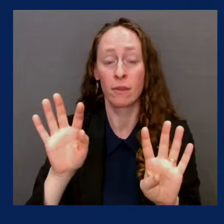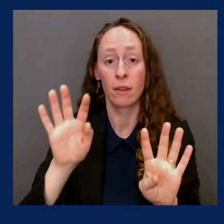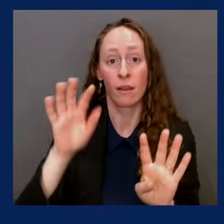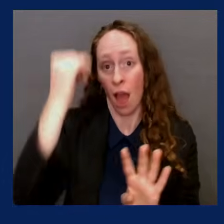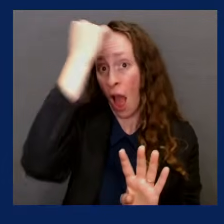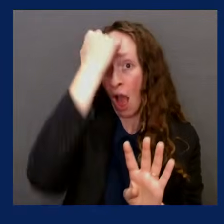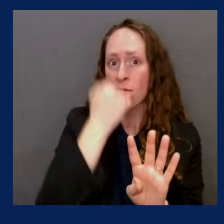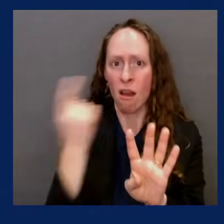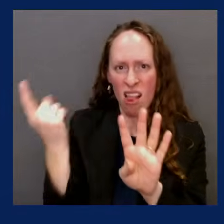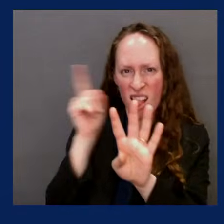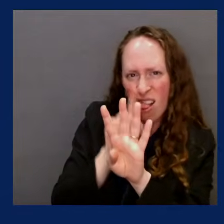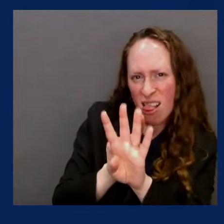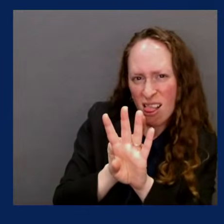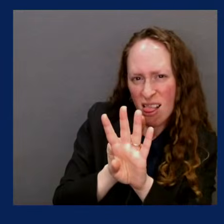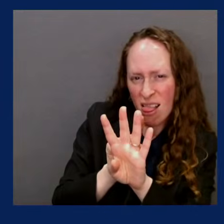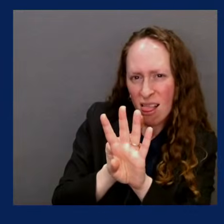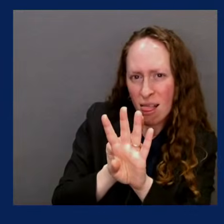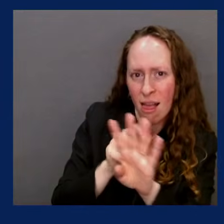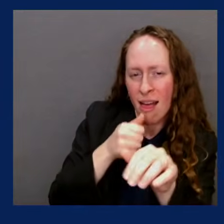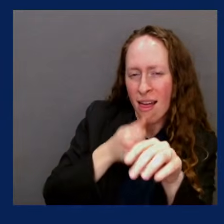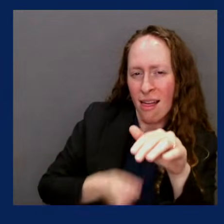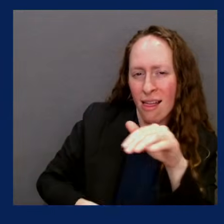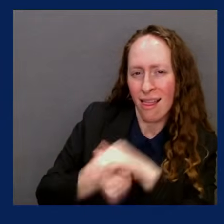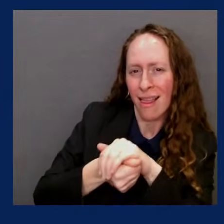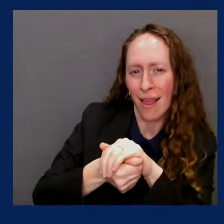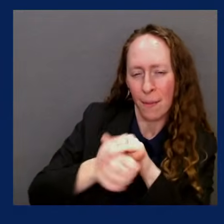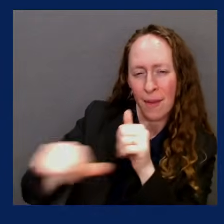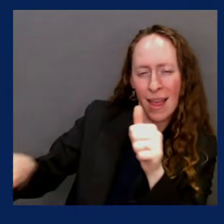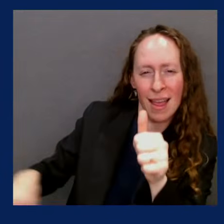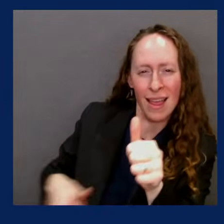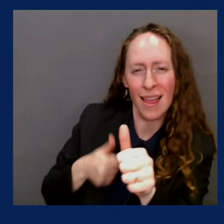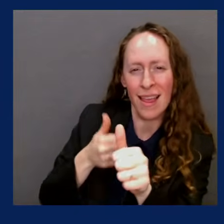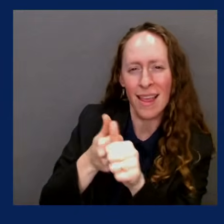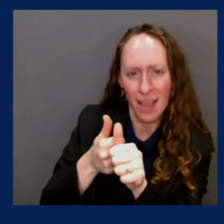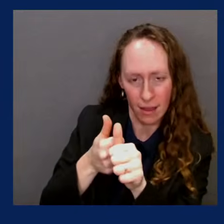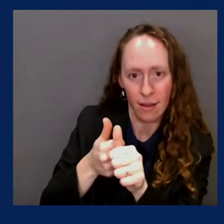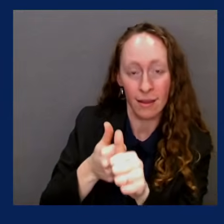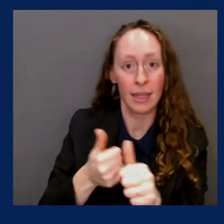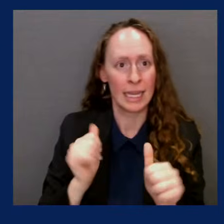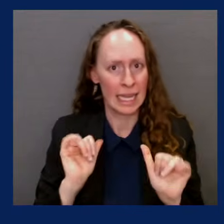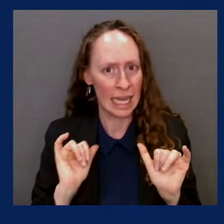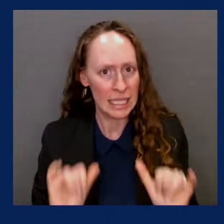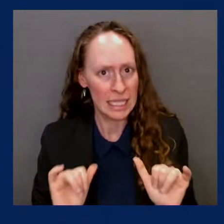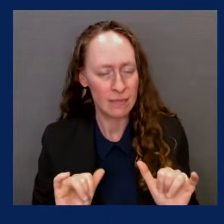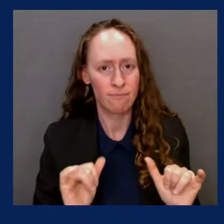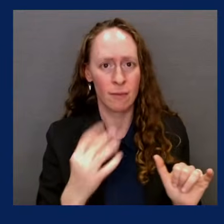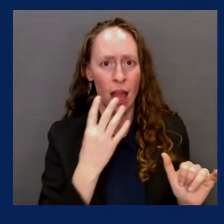while they go after Hamas. But that does not lessen the need for --